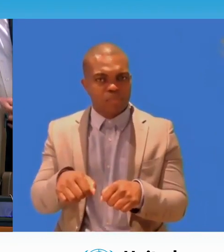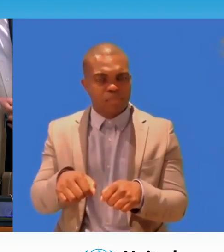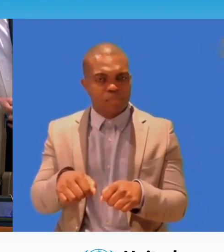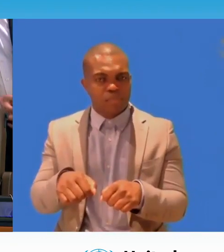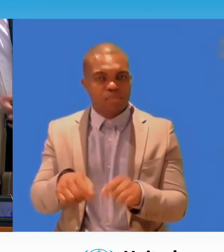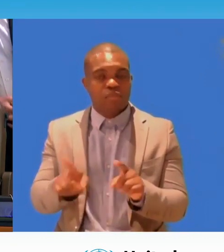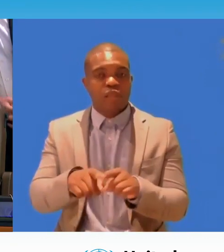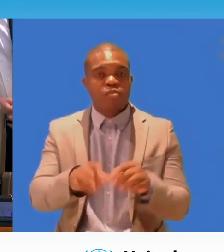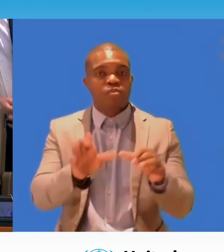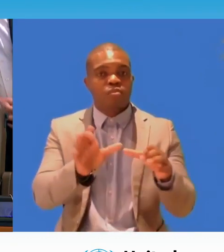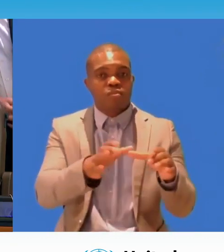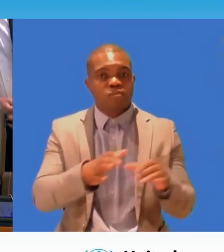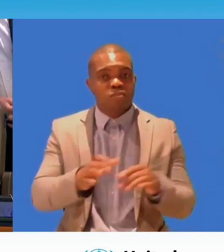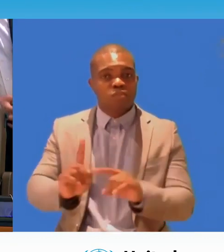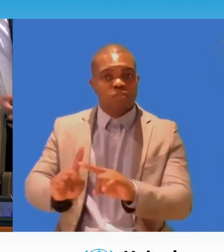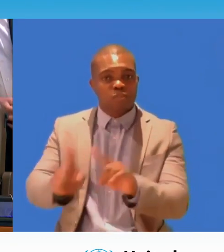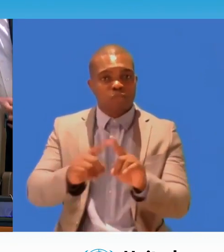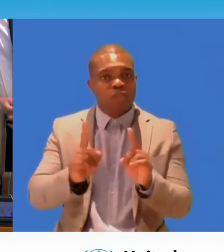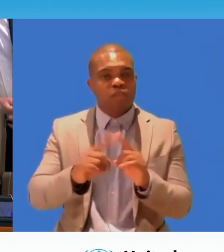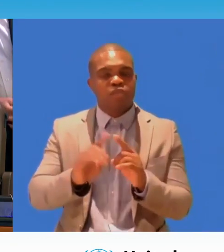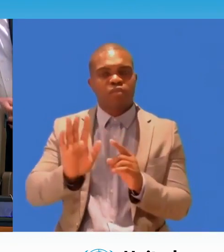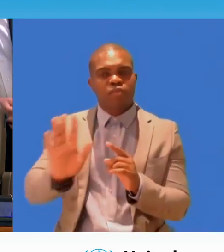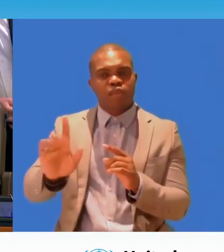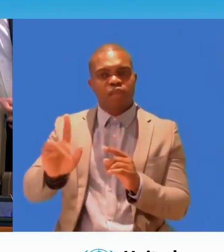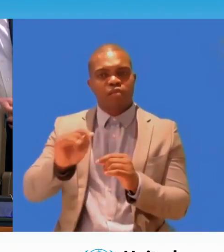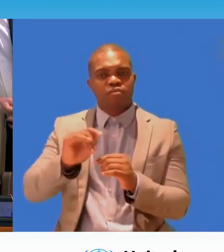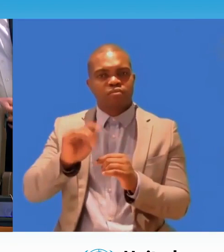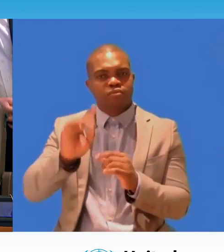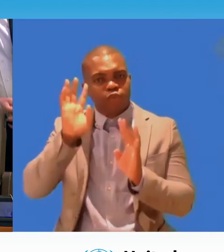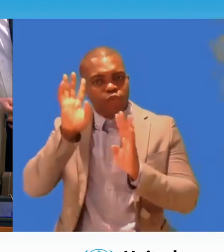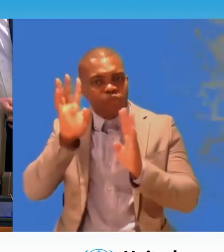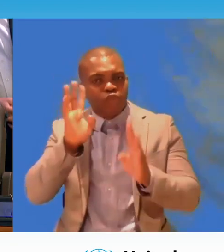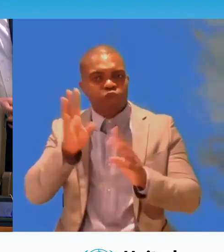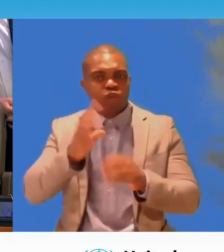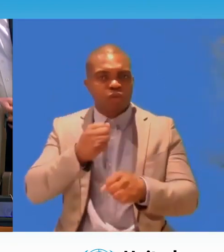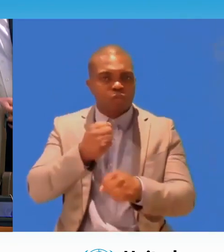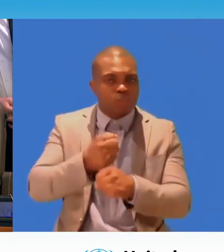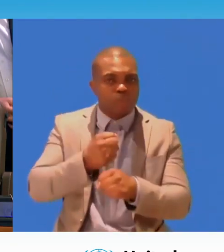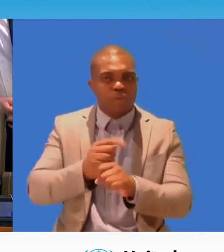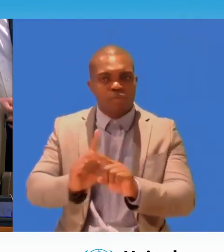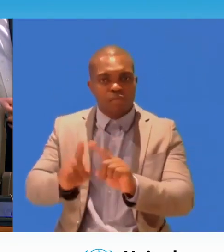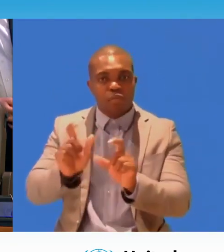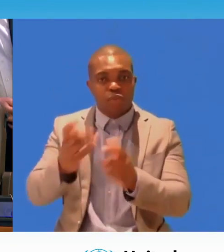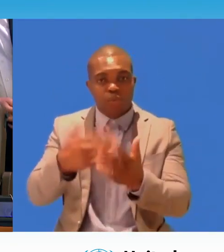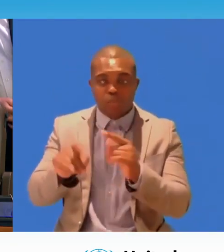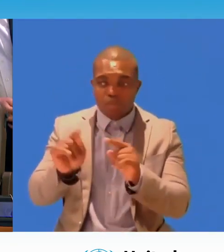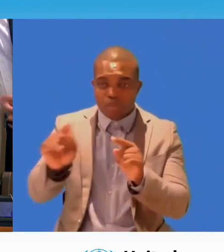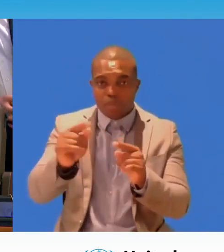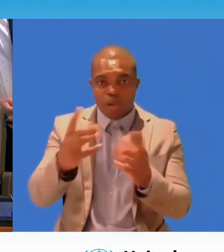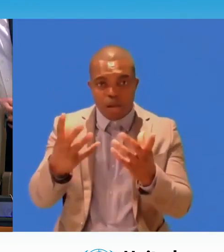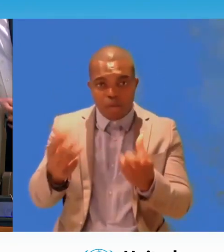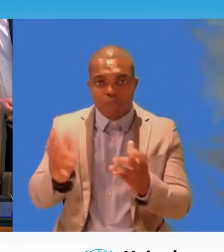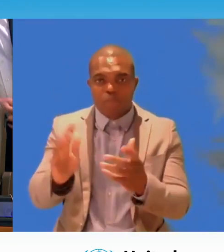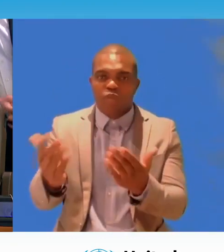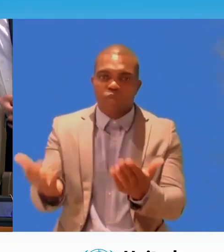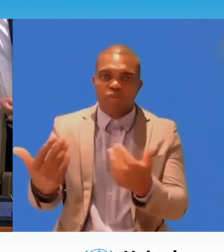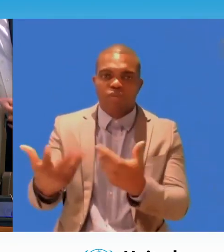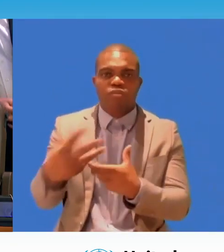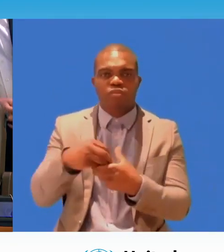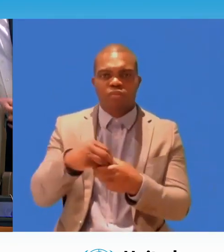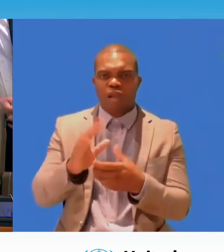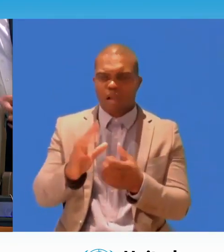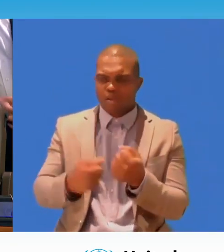sustainability as an economy as shared by Dr Lan that Purp is a living thing and an African leader